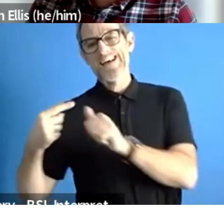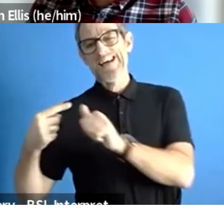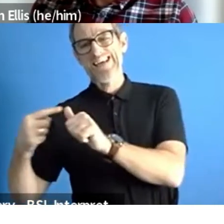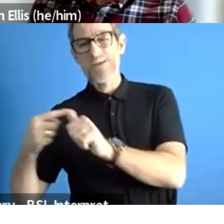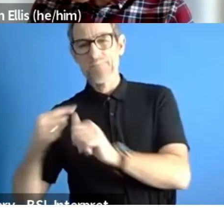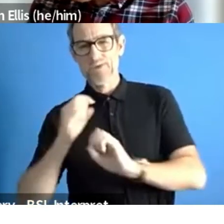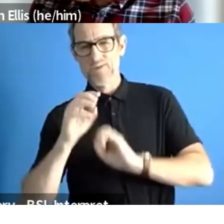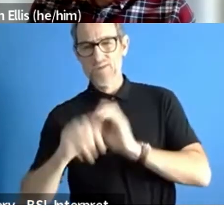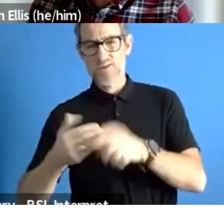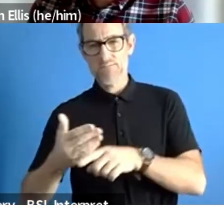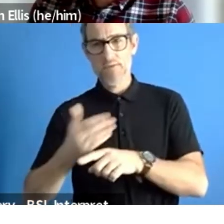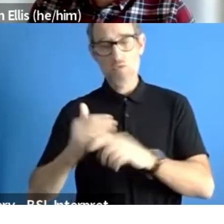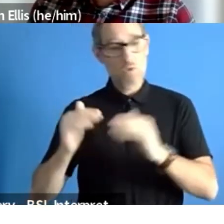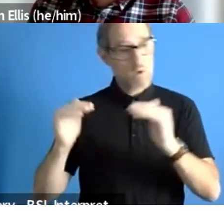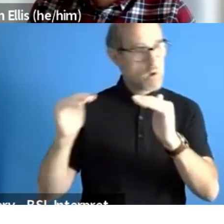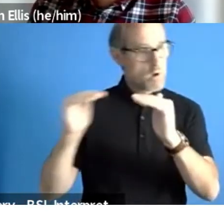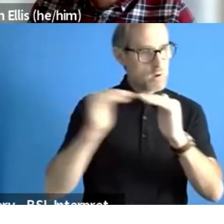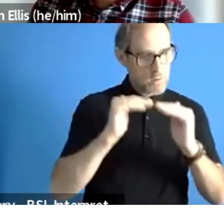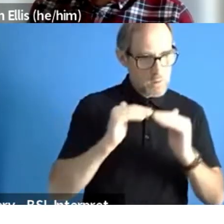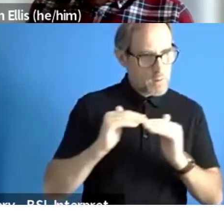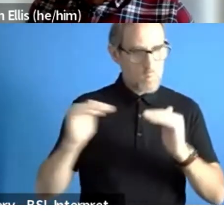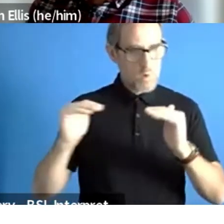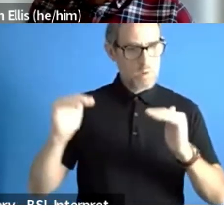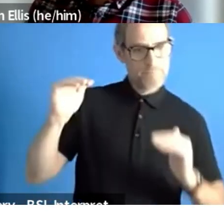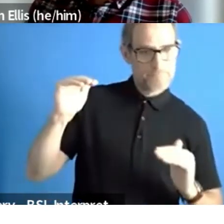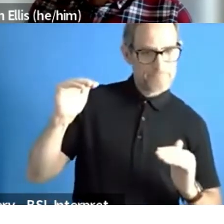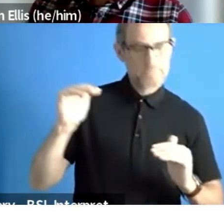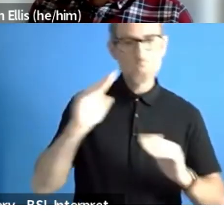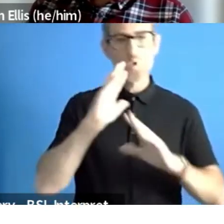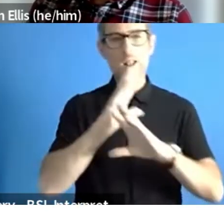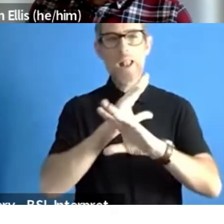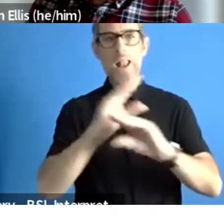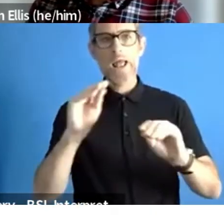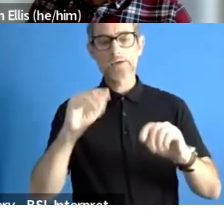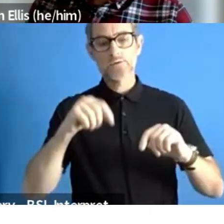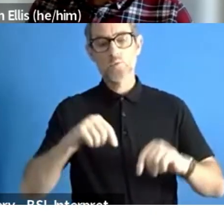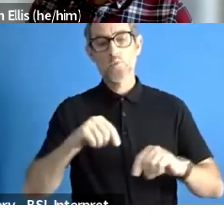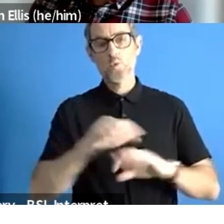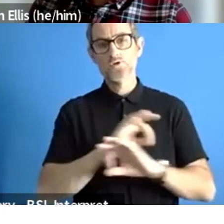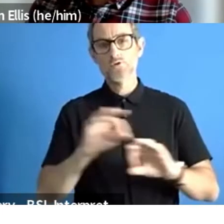known as WCAG as mentioned before. It's a nonprofit organisation based